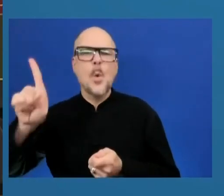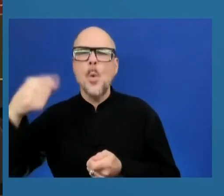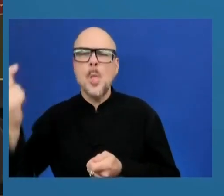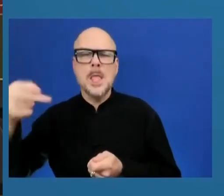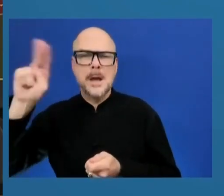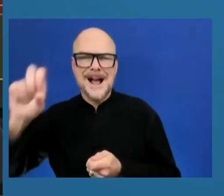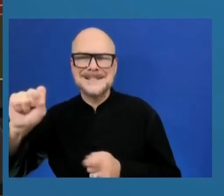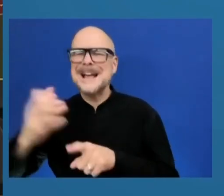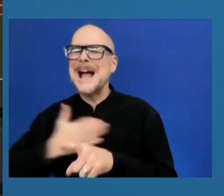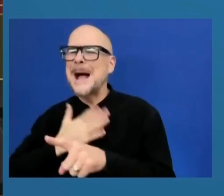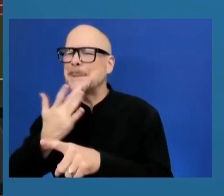happy birthday.